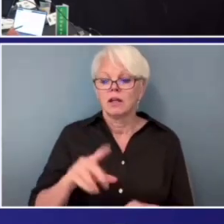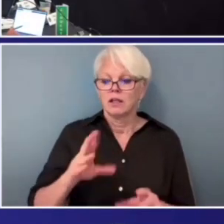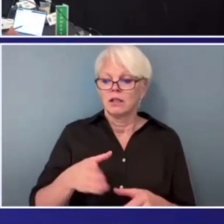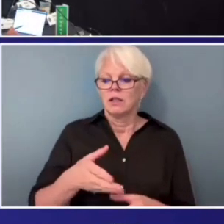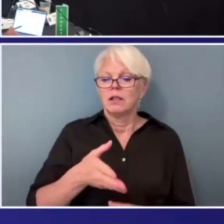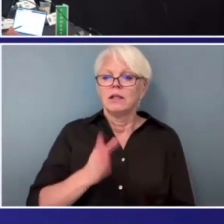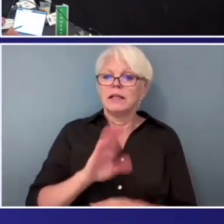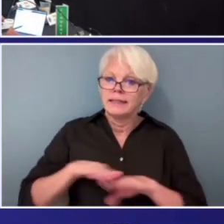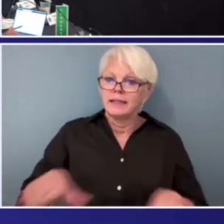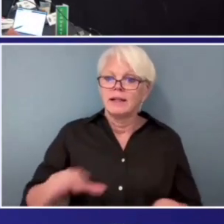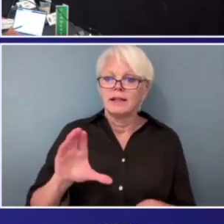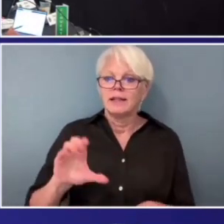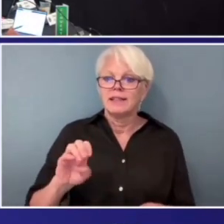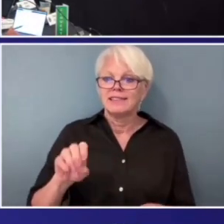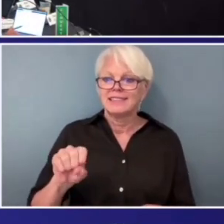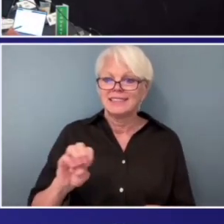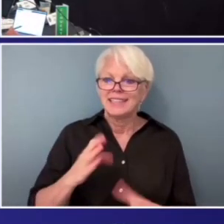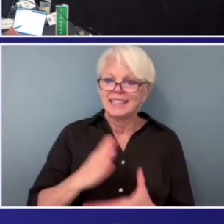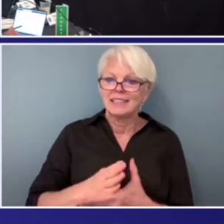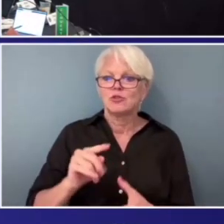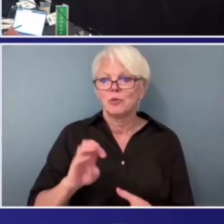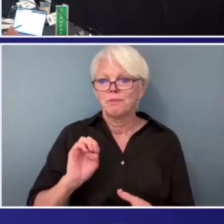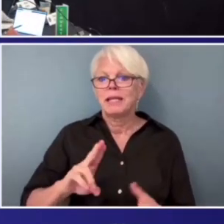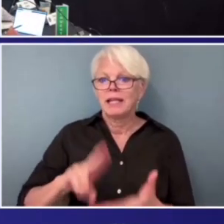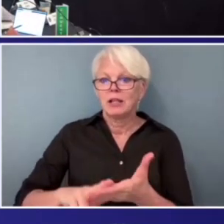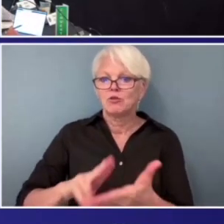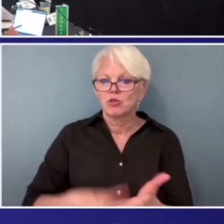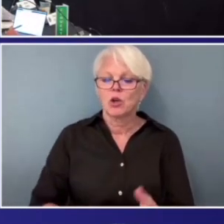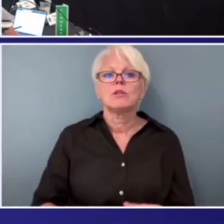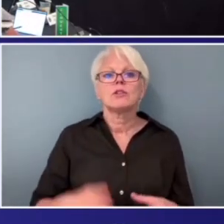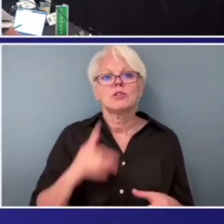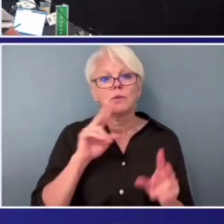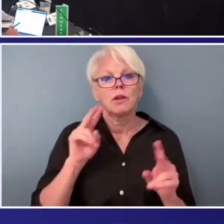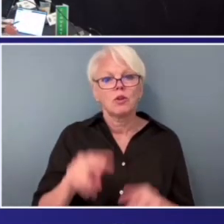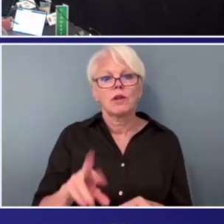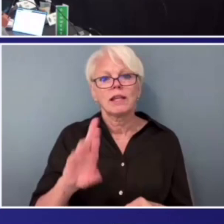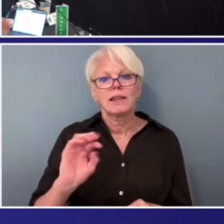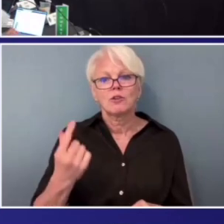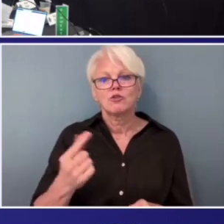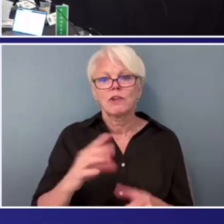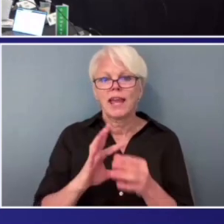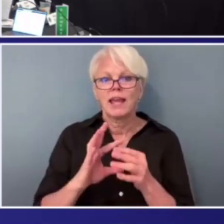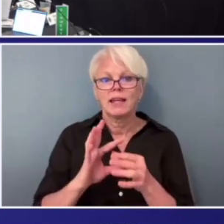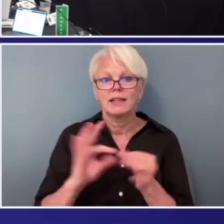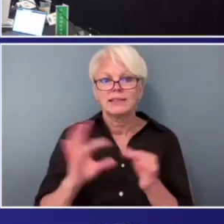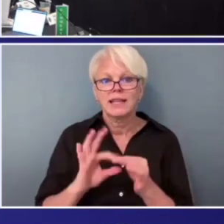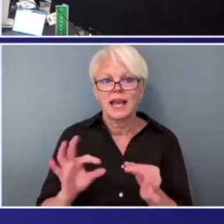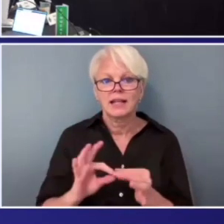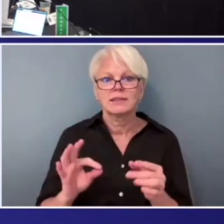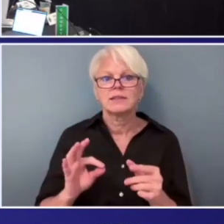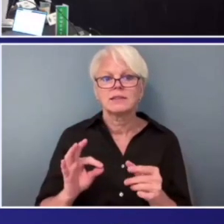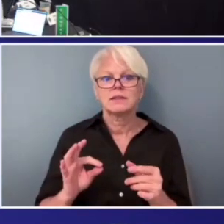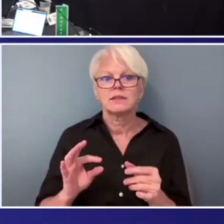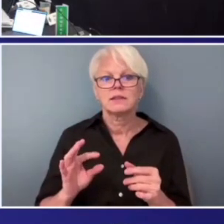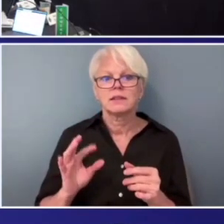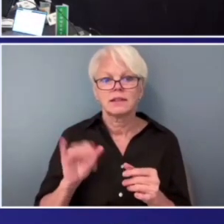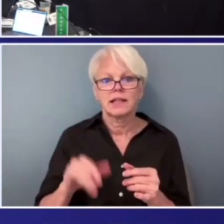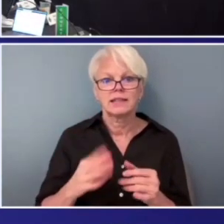And if we could go to the reg text that is somewhere on here, I don't have that in